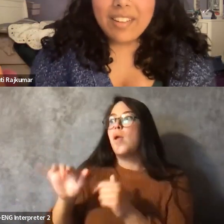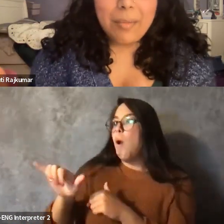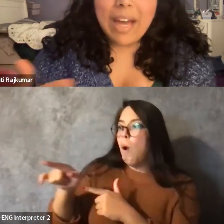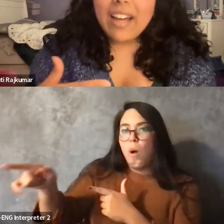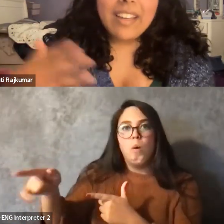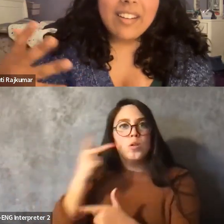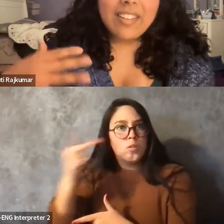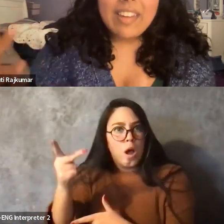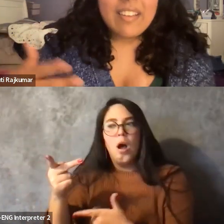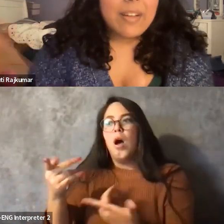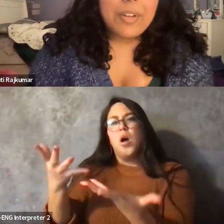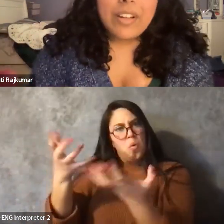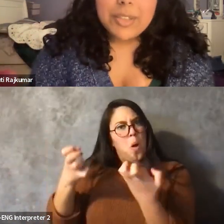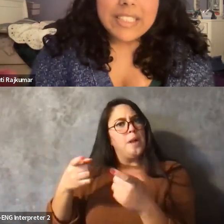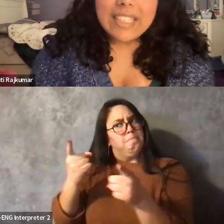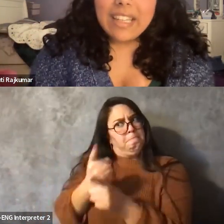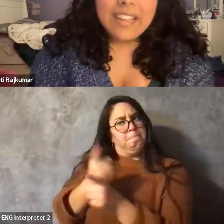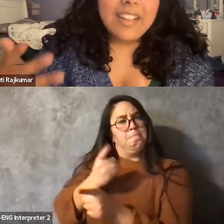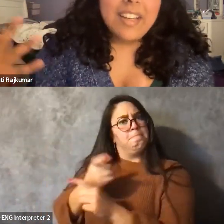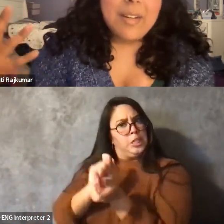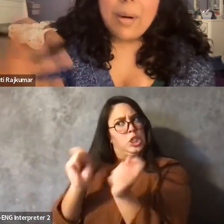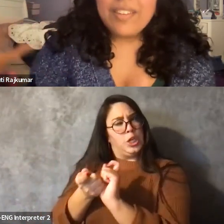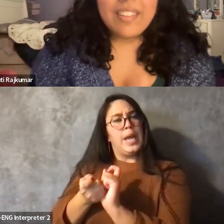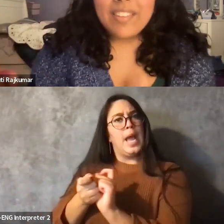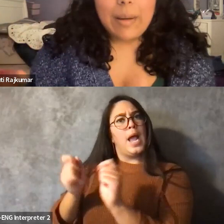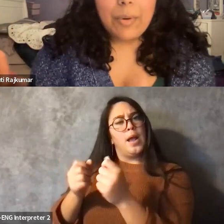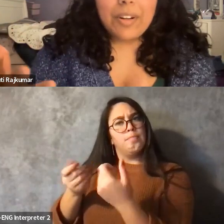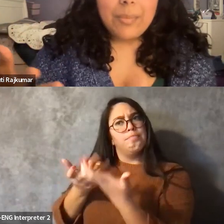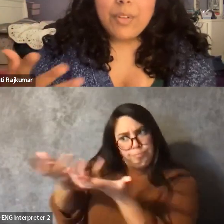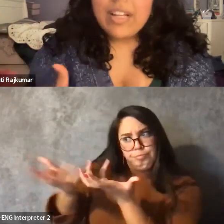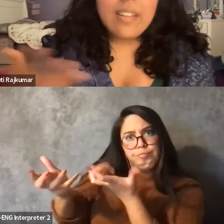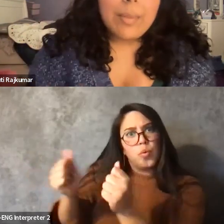to come back and saying that they would address the policies that were preventing